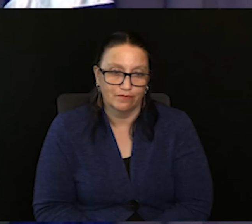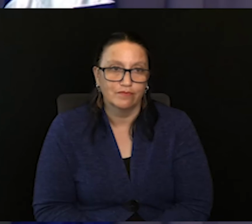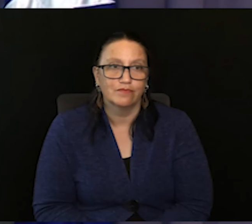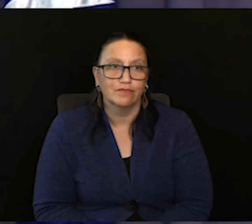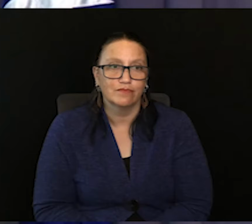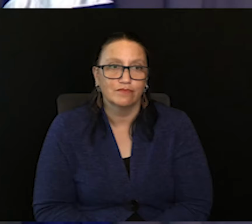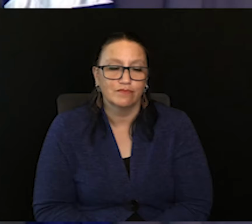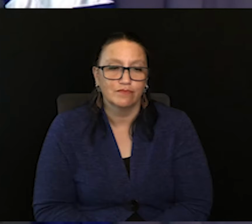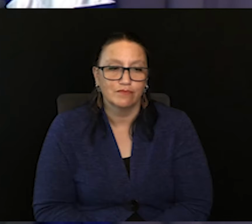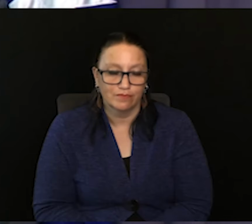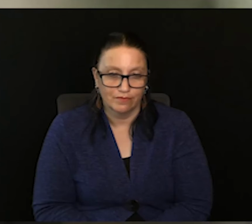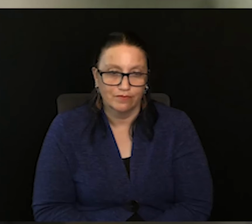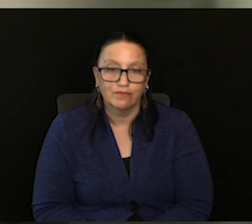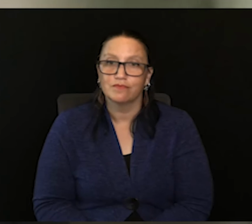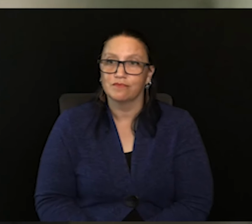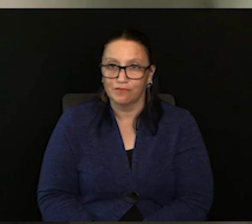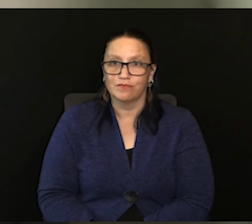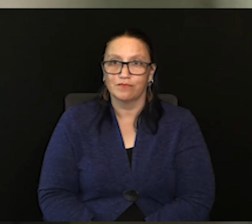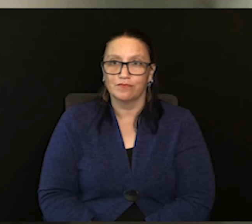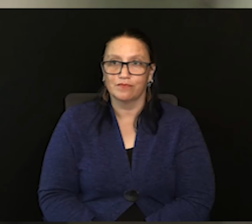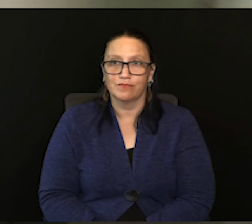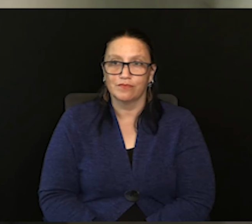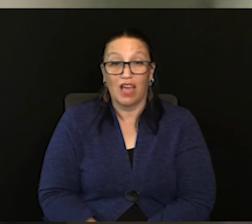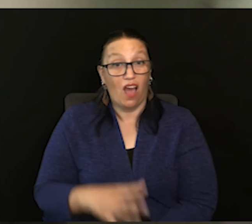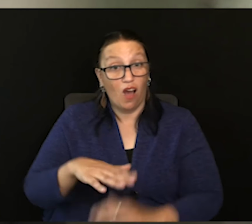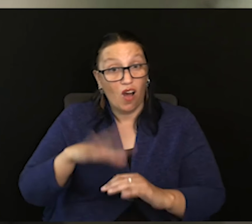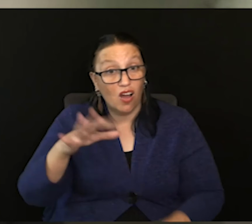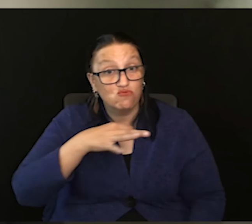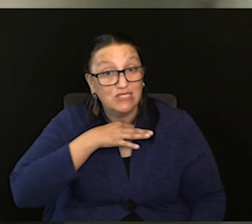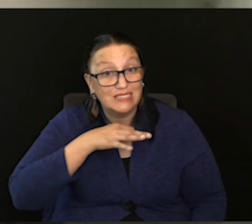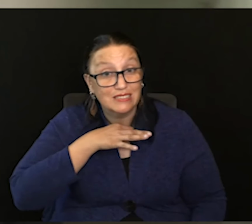I'll just say this, Jen, vulnerability is the principal